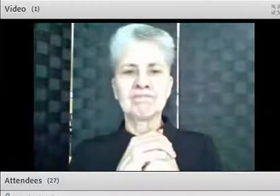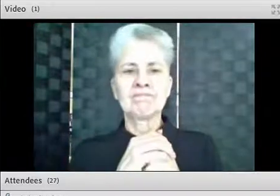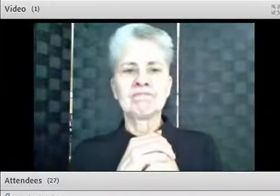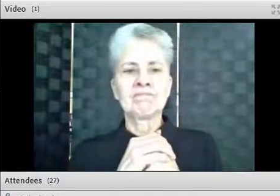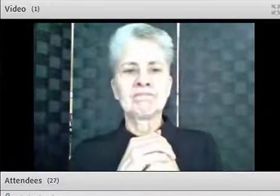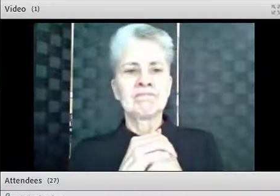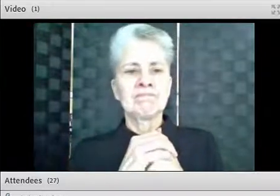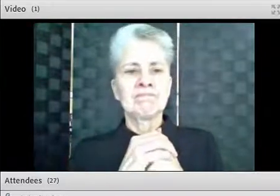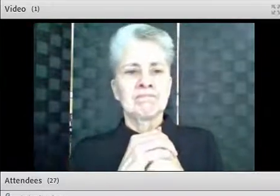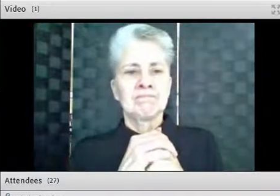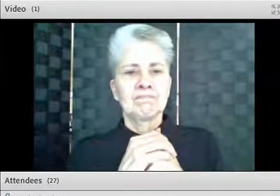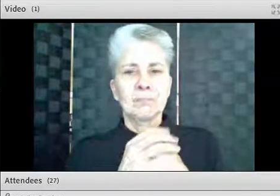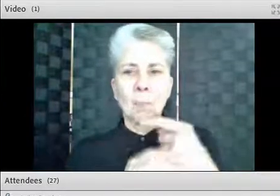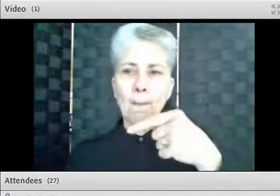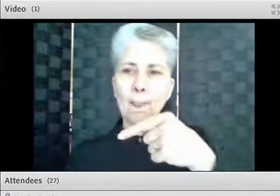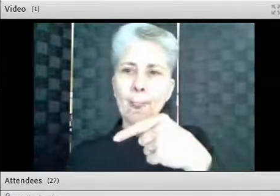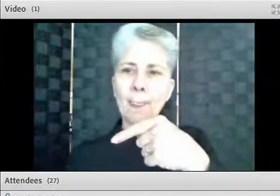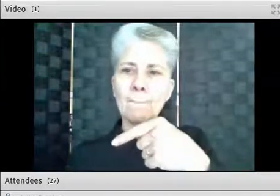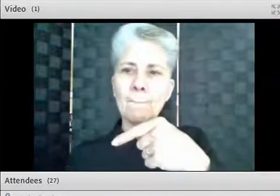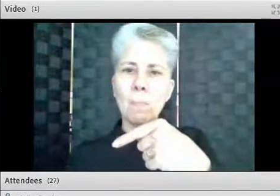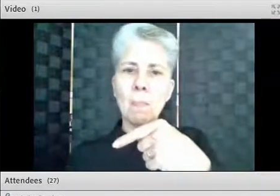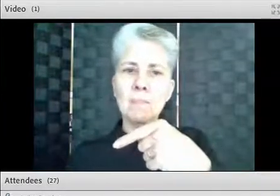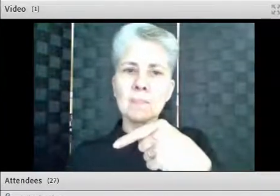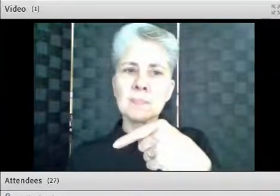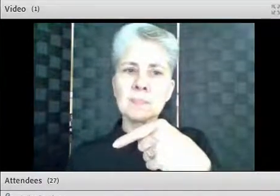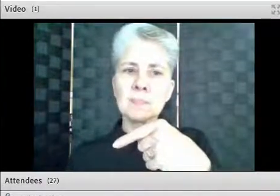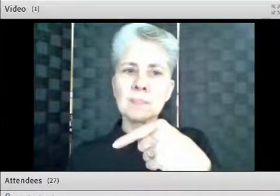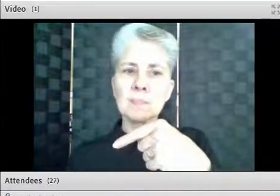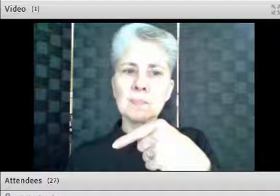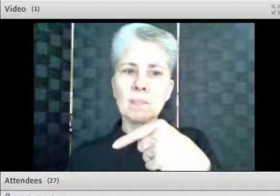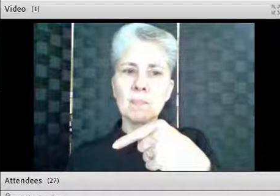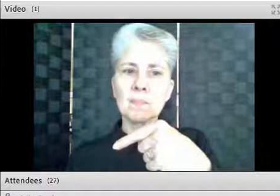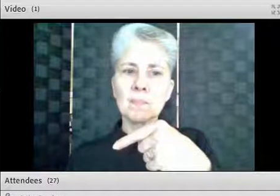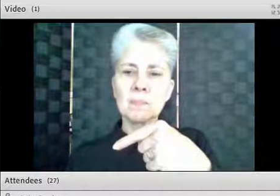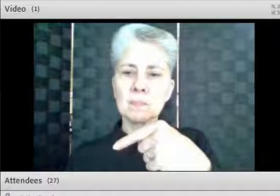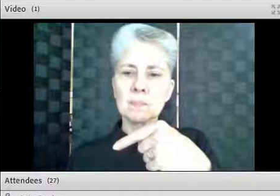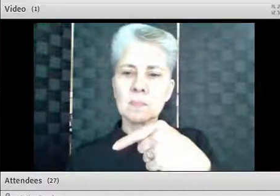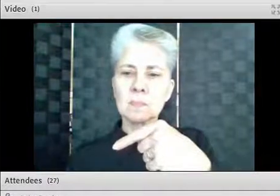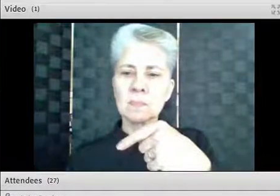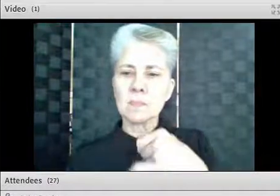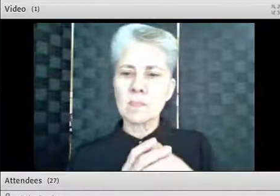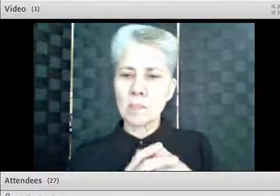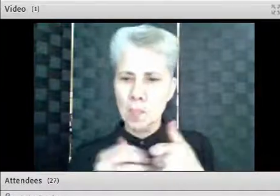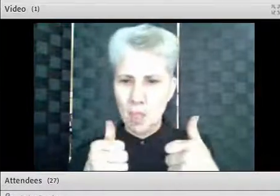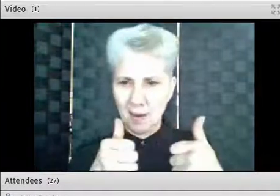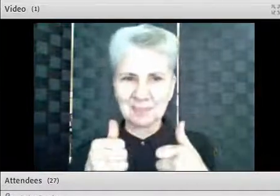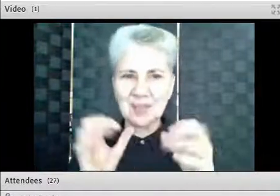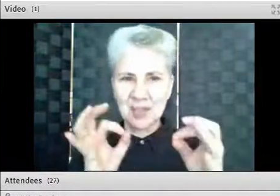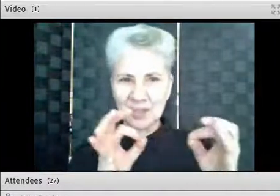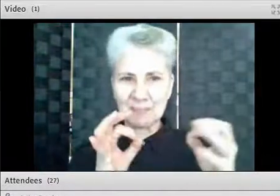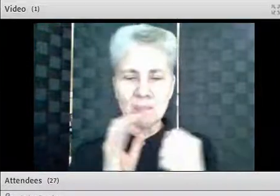All right. So -- Okay. See some typing, okay. Okay. Good. Okay.